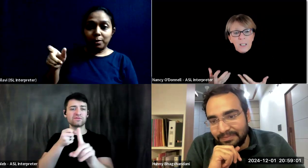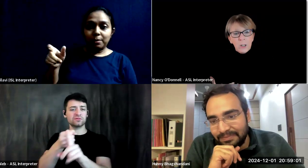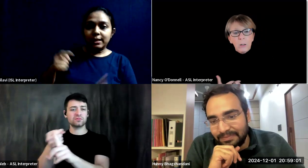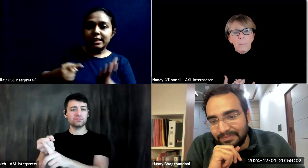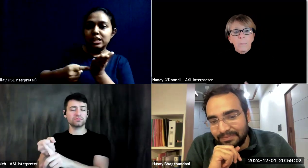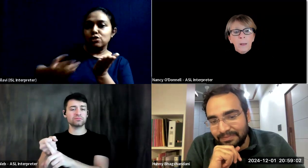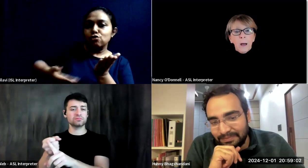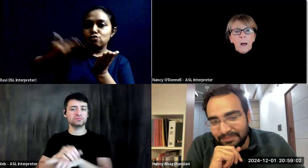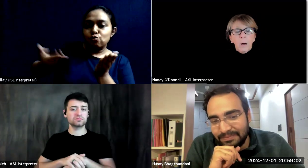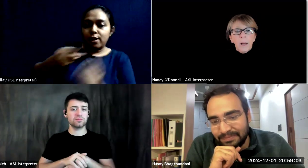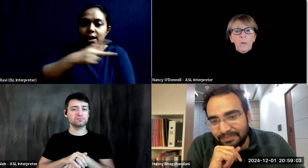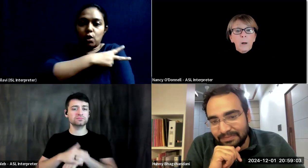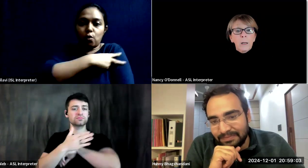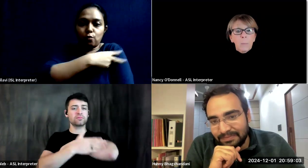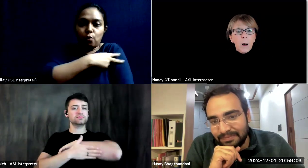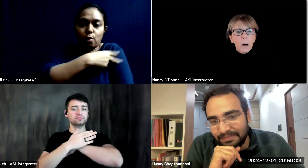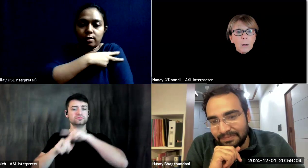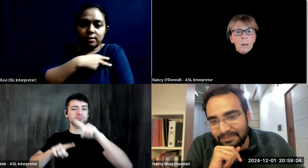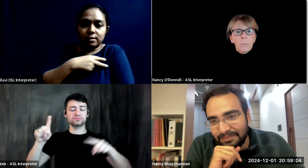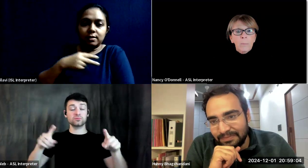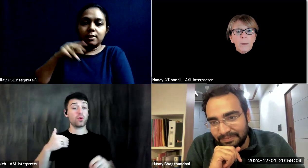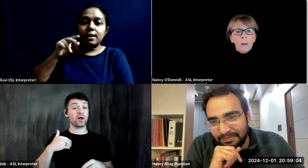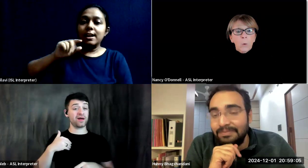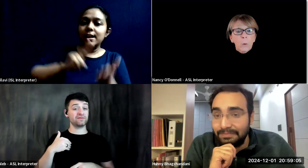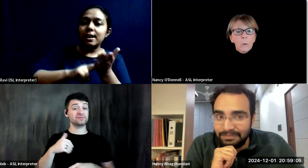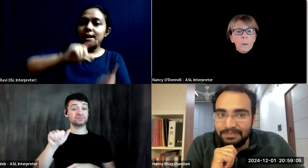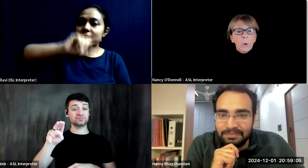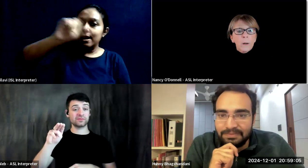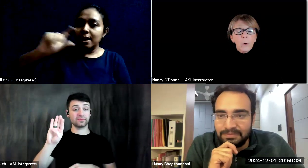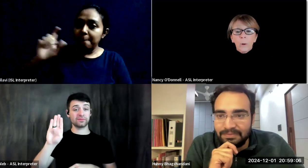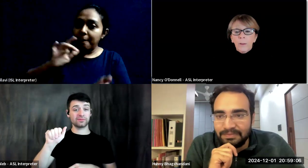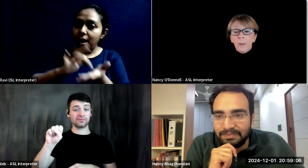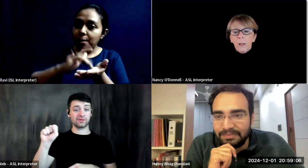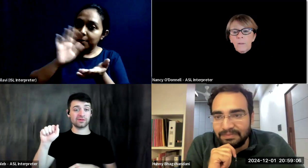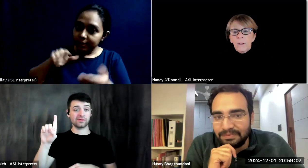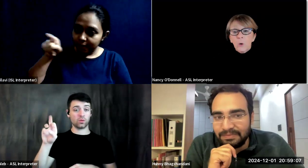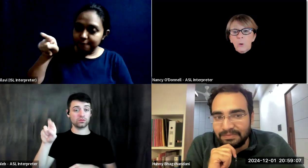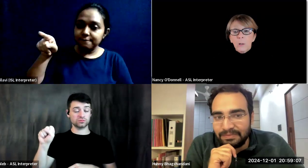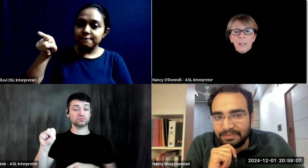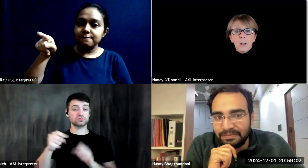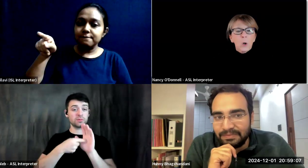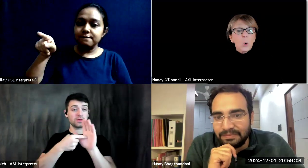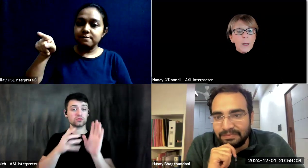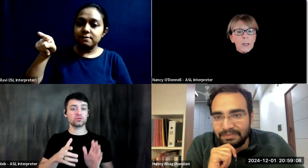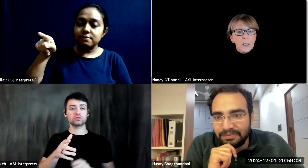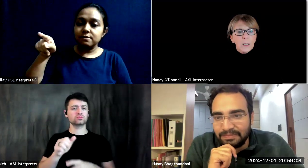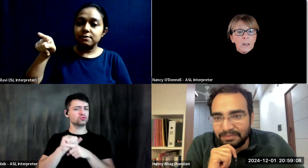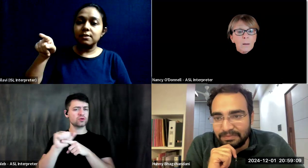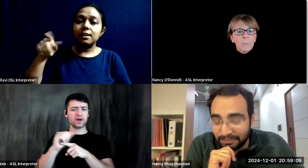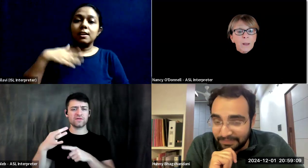trained volunteer. We have one in Nepal. We will be working with individuals in Kuwait.